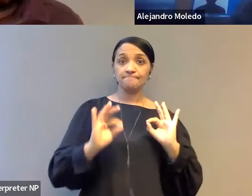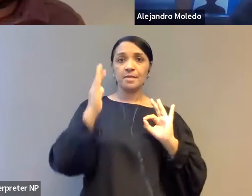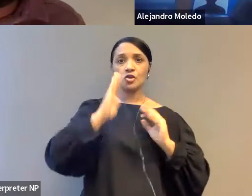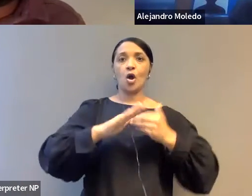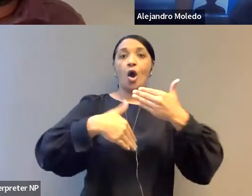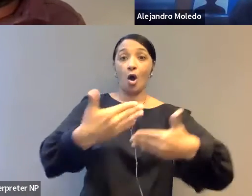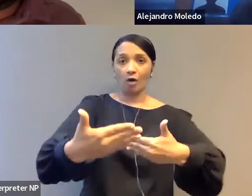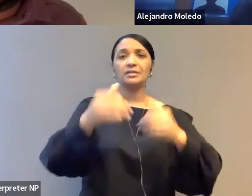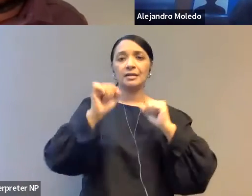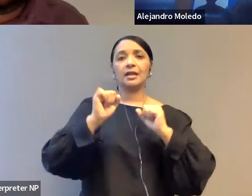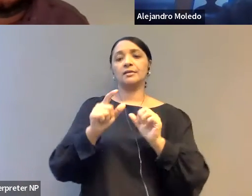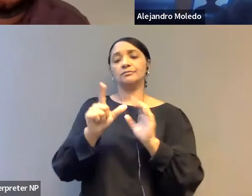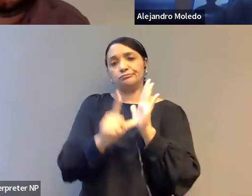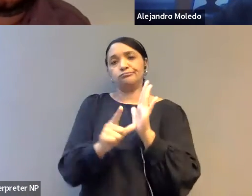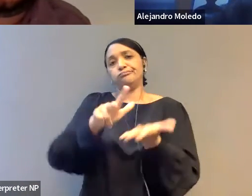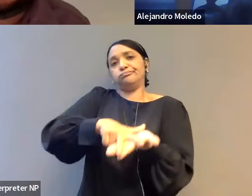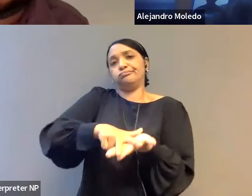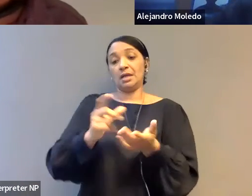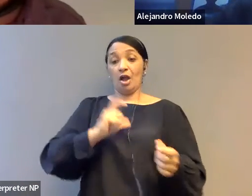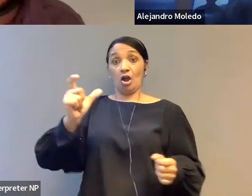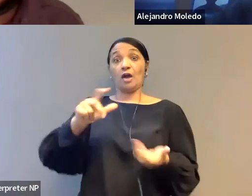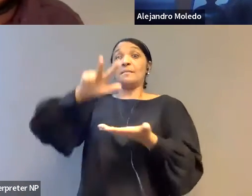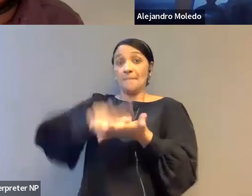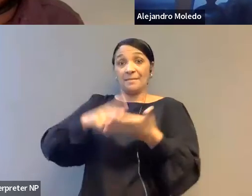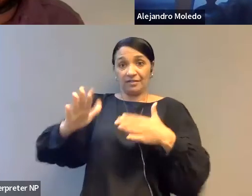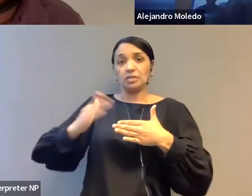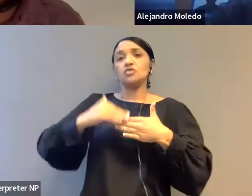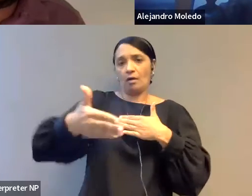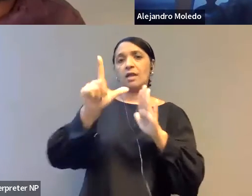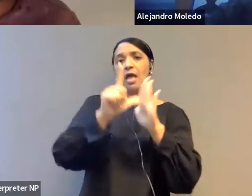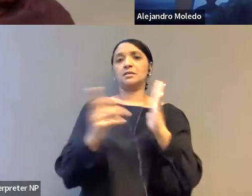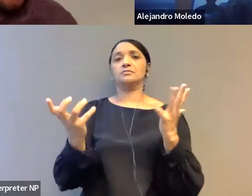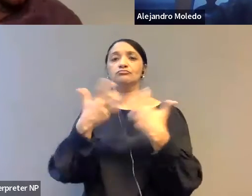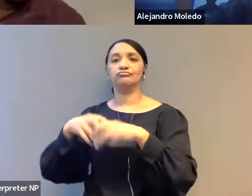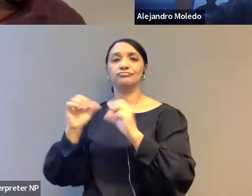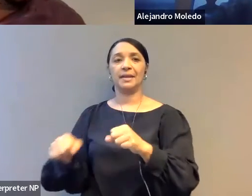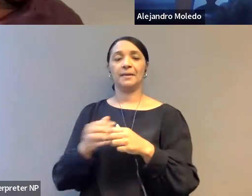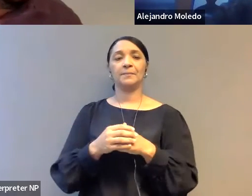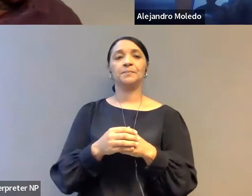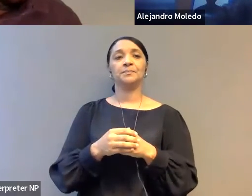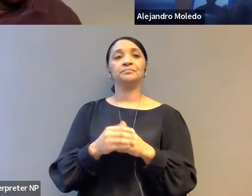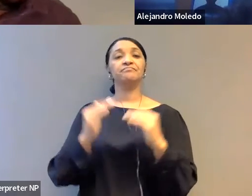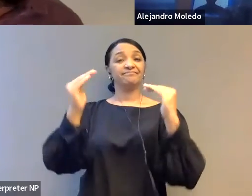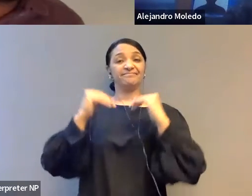once the Disability Card is adopted. Next slide. Here you can find